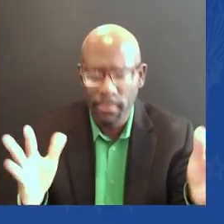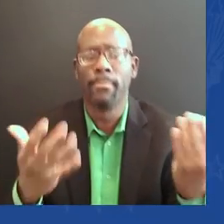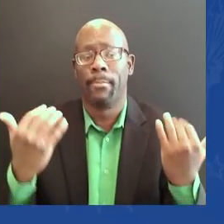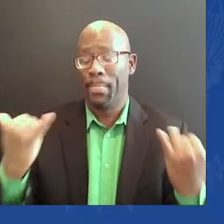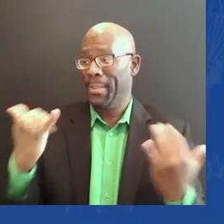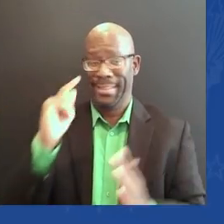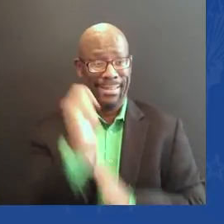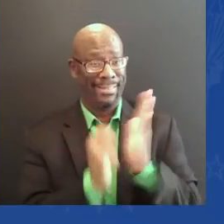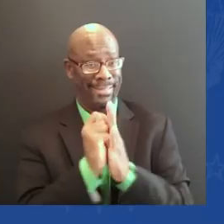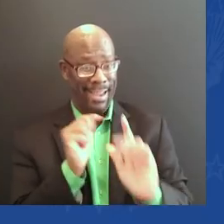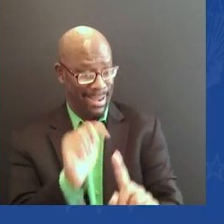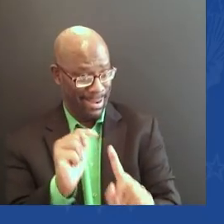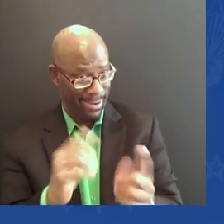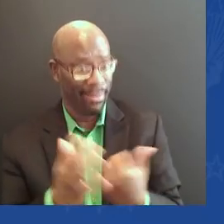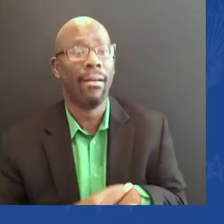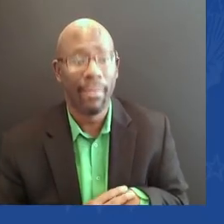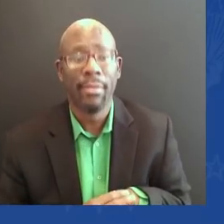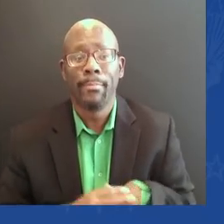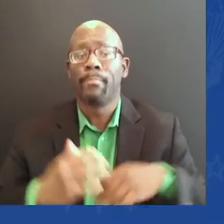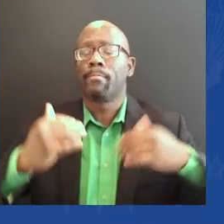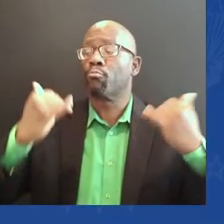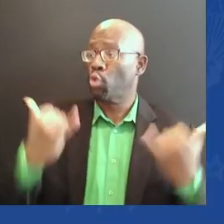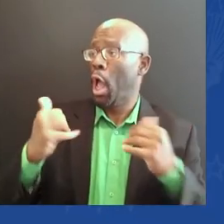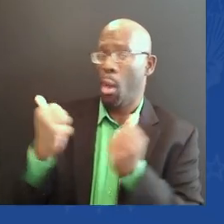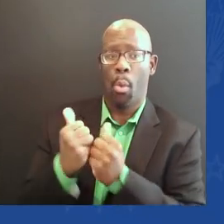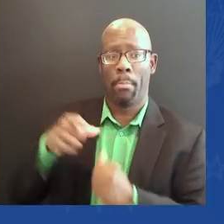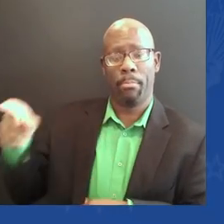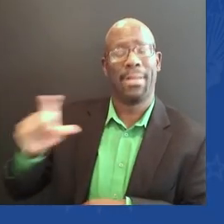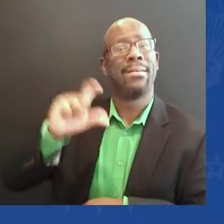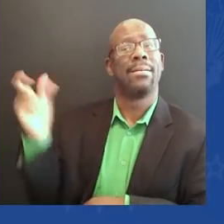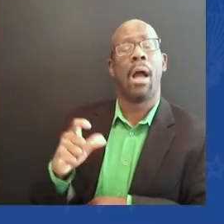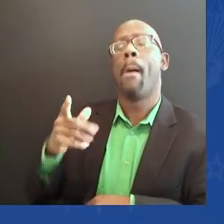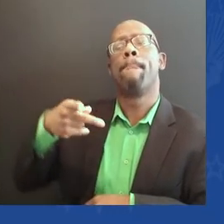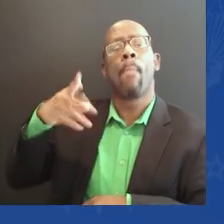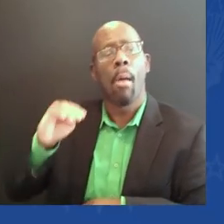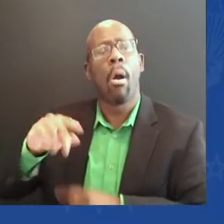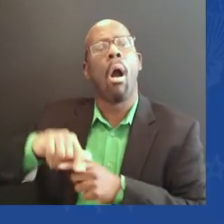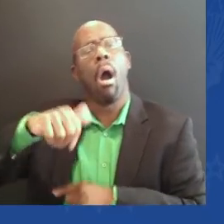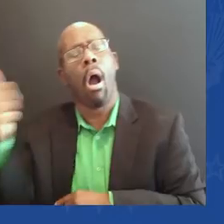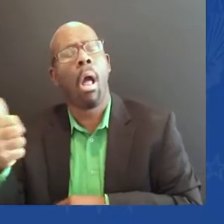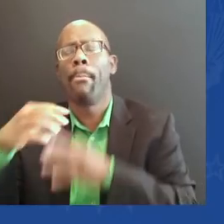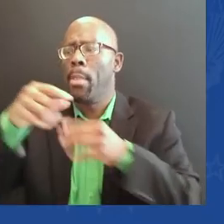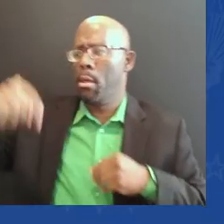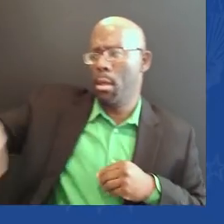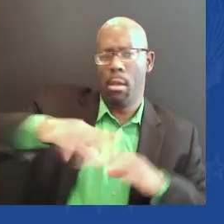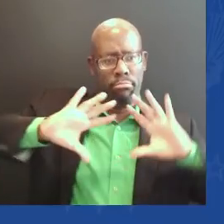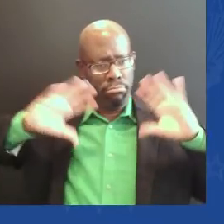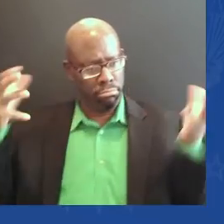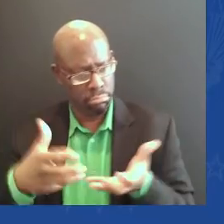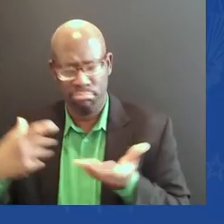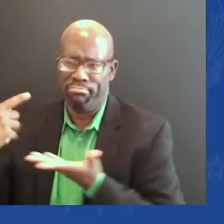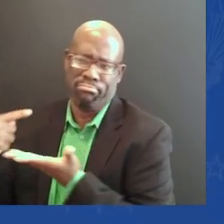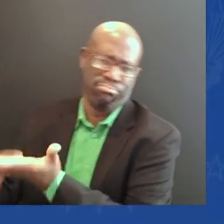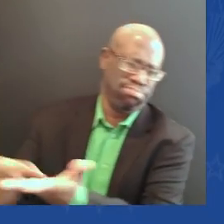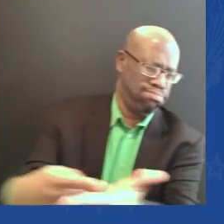President Macron, we came together to reiterate our shared belief that diplomacy -- diplomacy is the best way